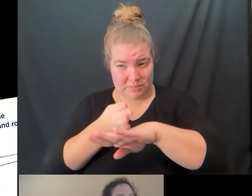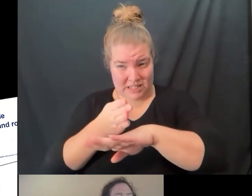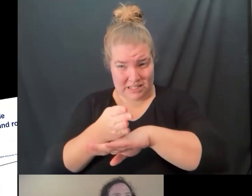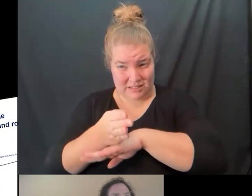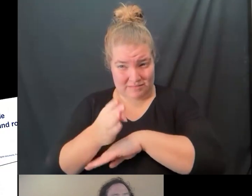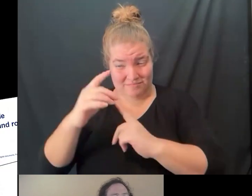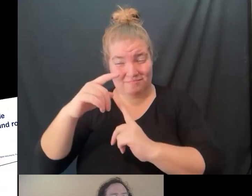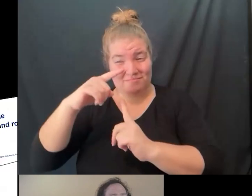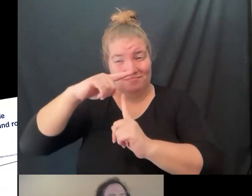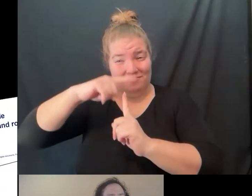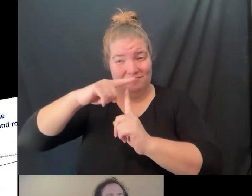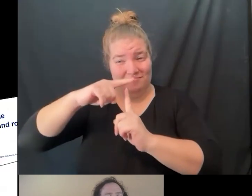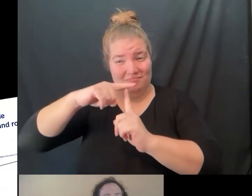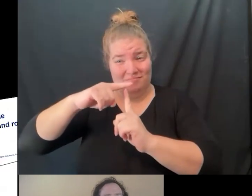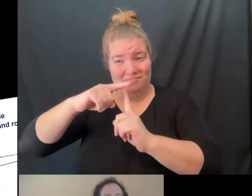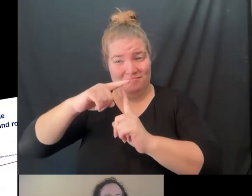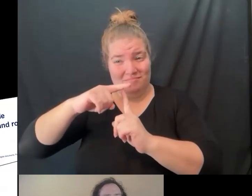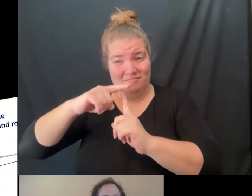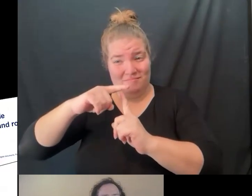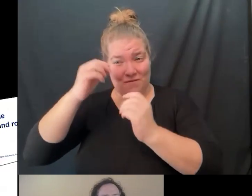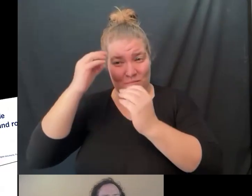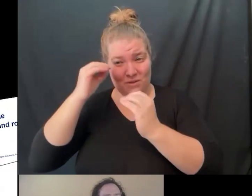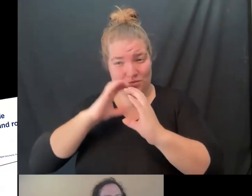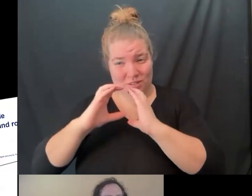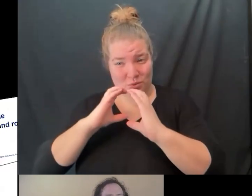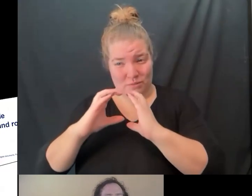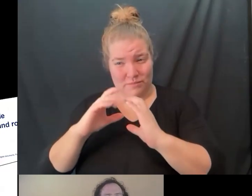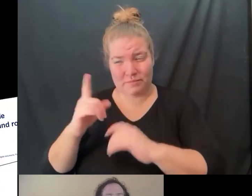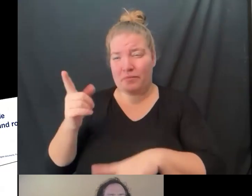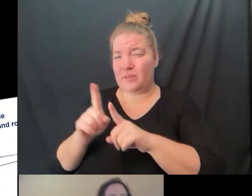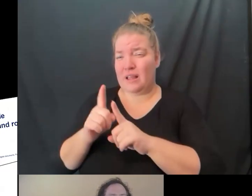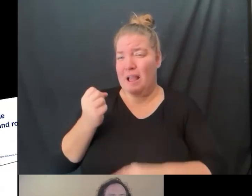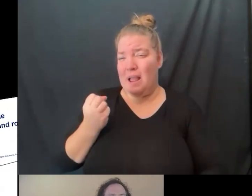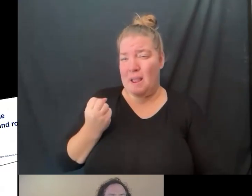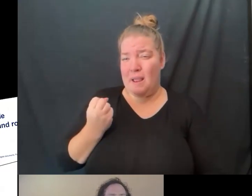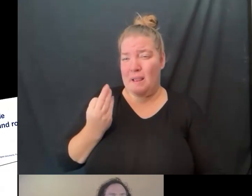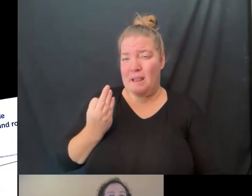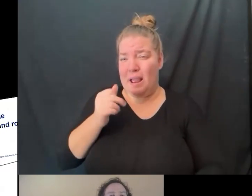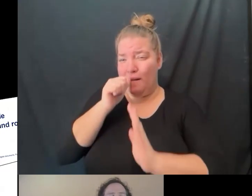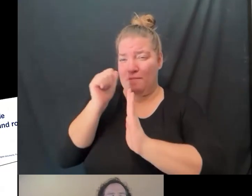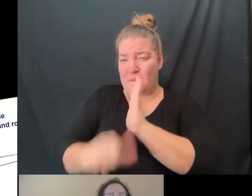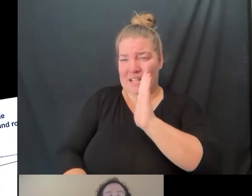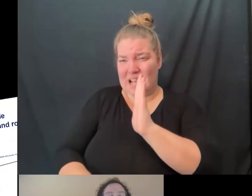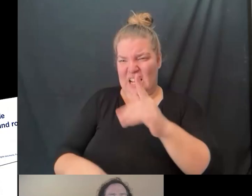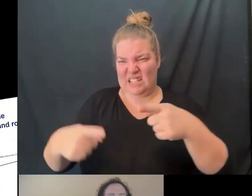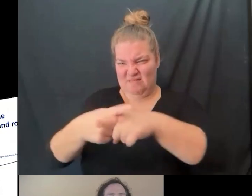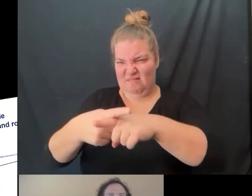I'm sorry, I should say we can't have ICT Standard conformance as well as conformance to or compliance